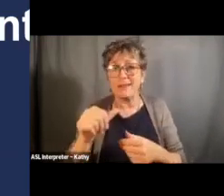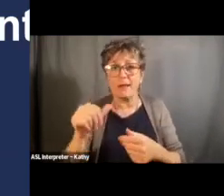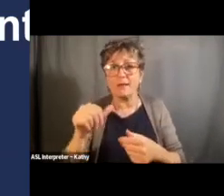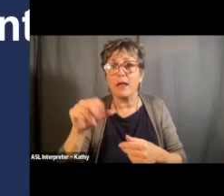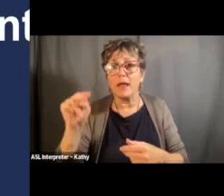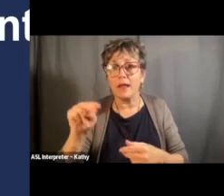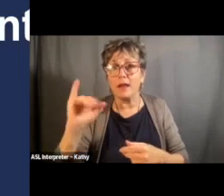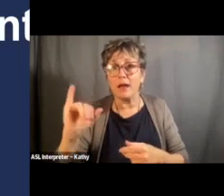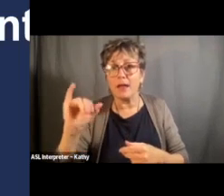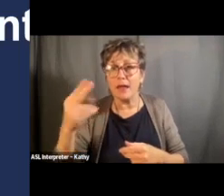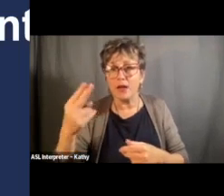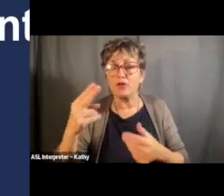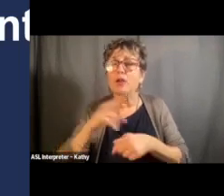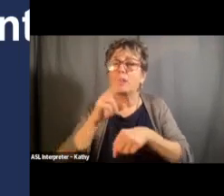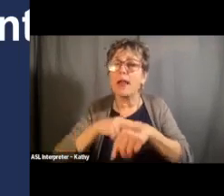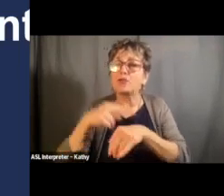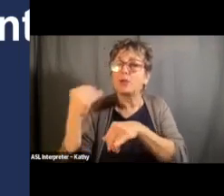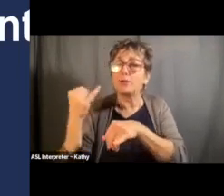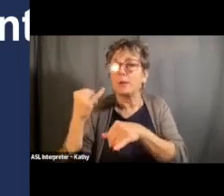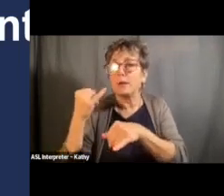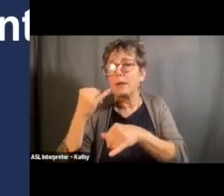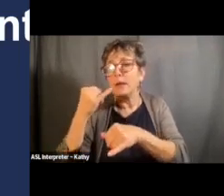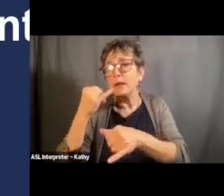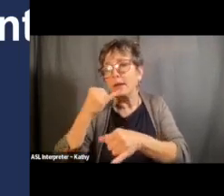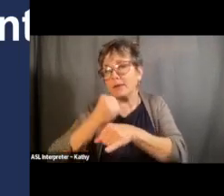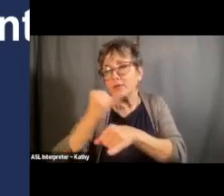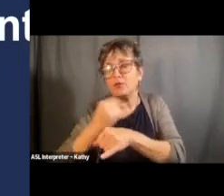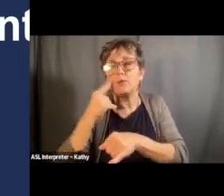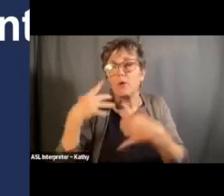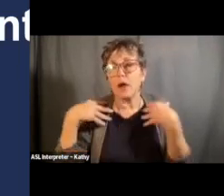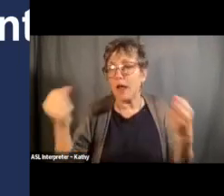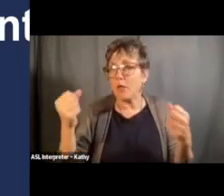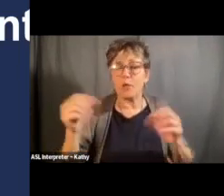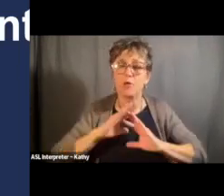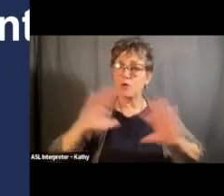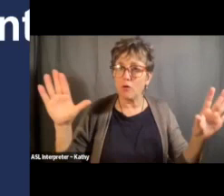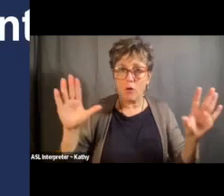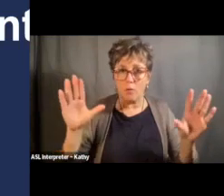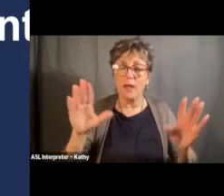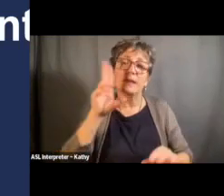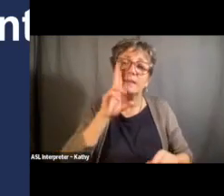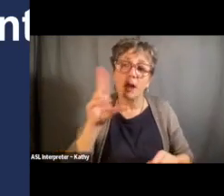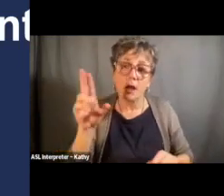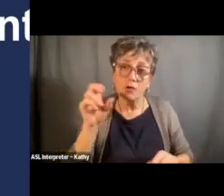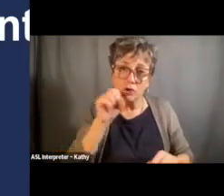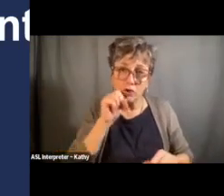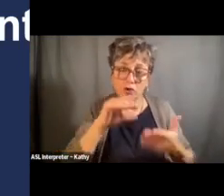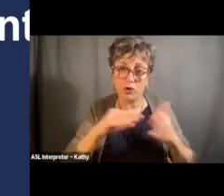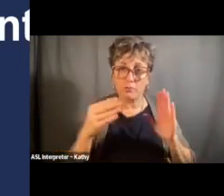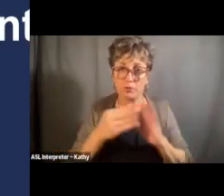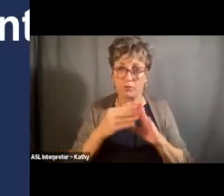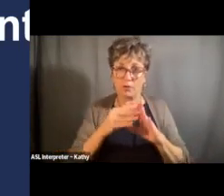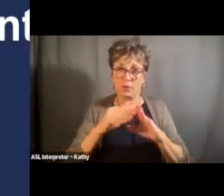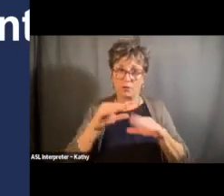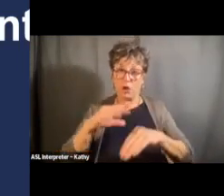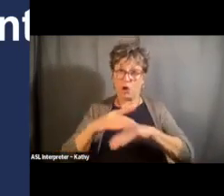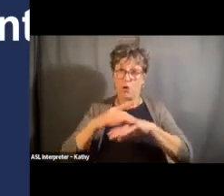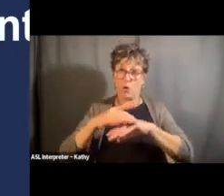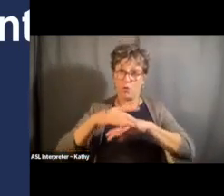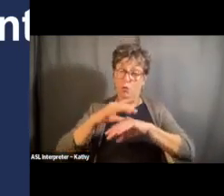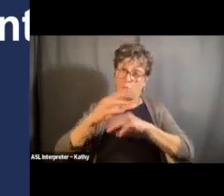it is the Usher community's global data collection and it's only as good as the people who